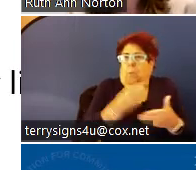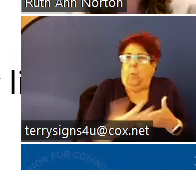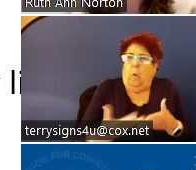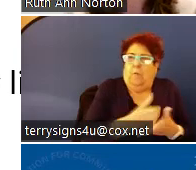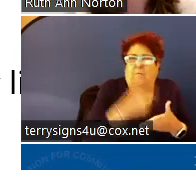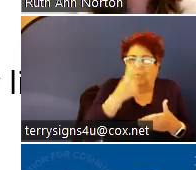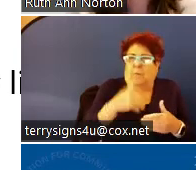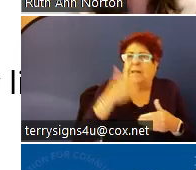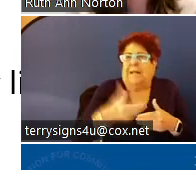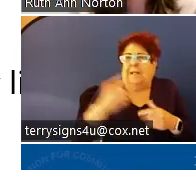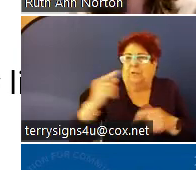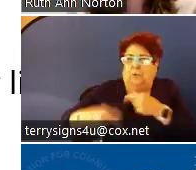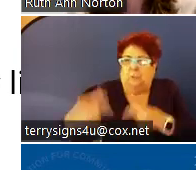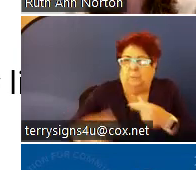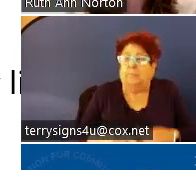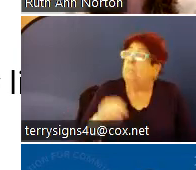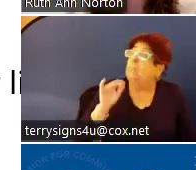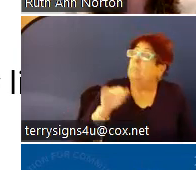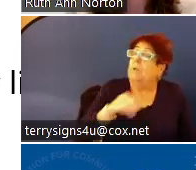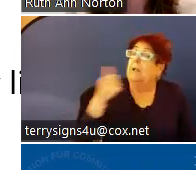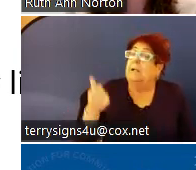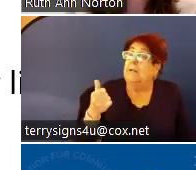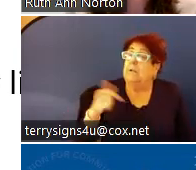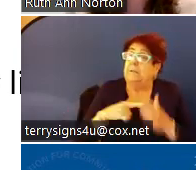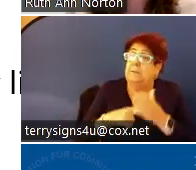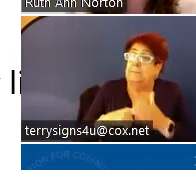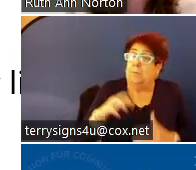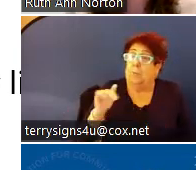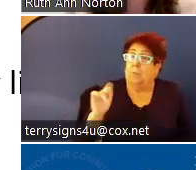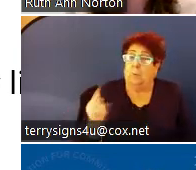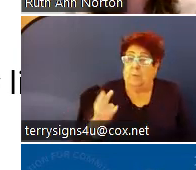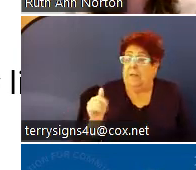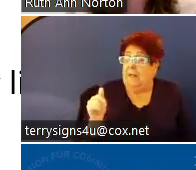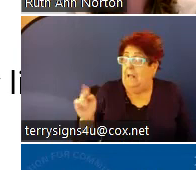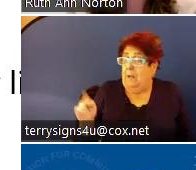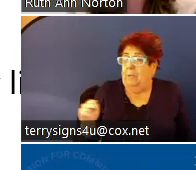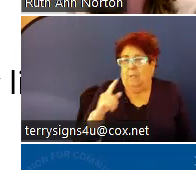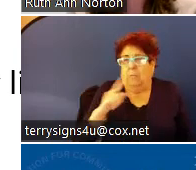example. We are getting very close to time... (Multiple speakers)